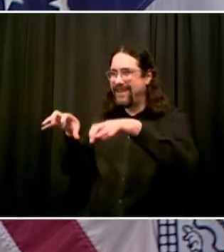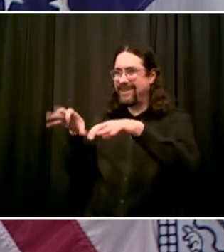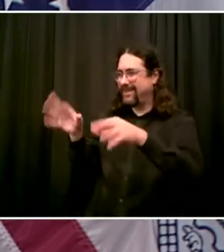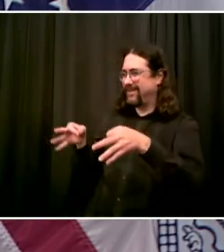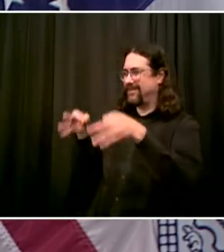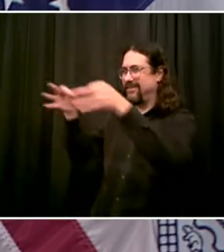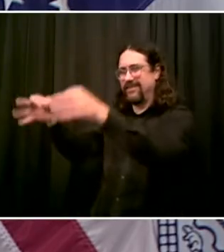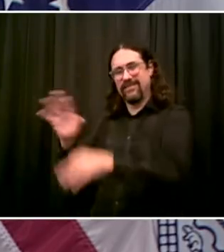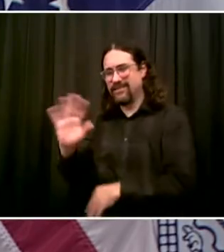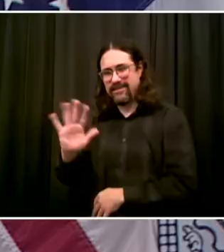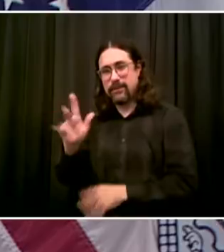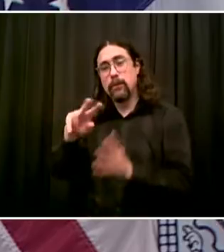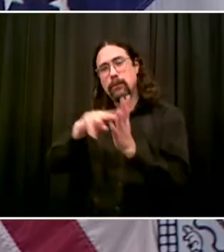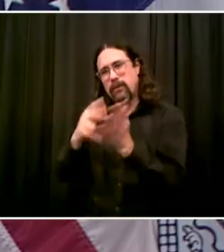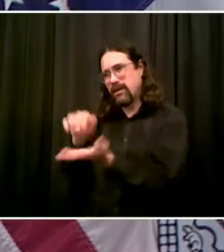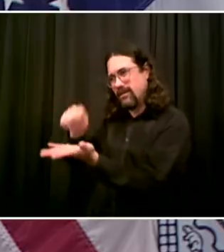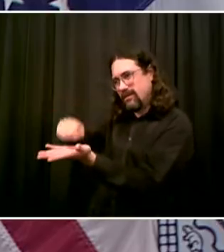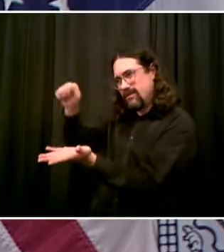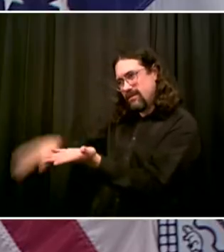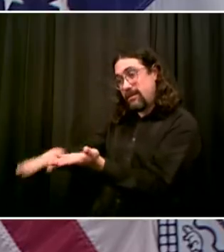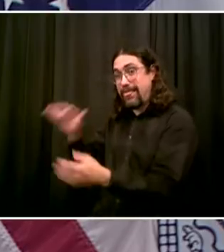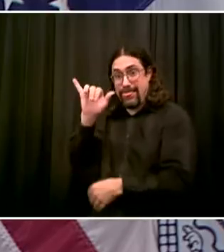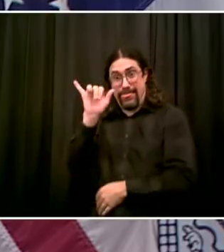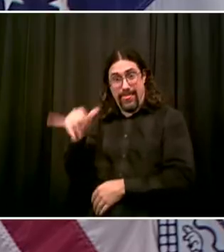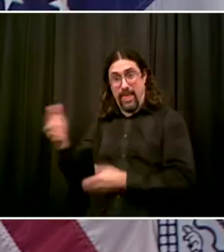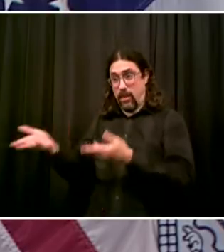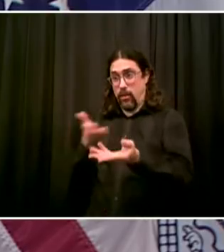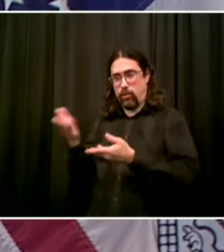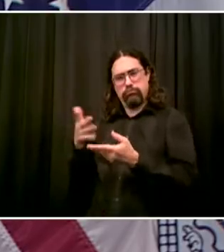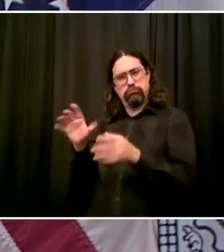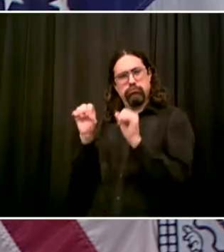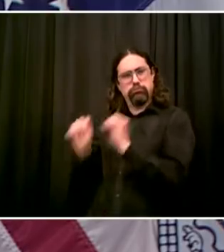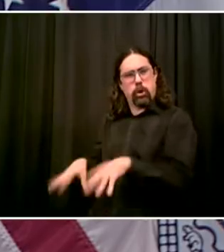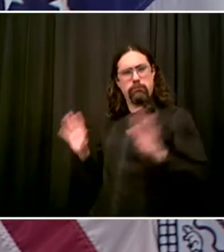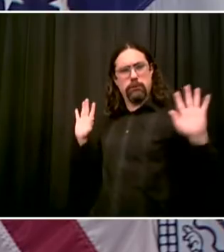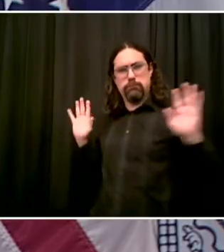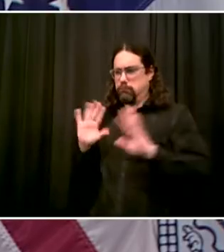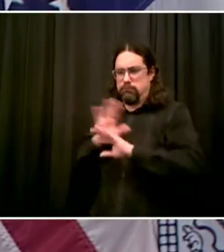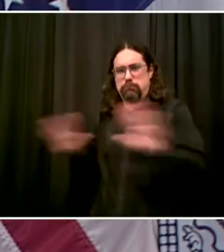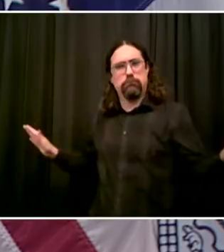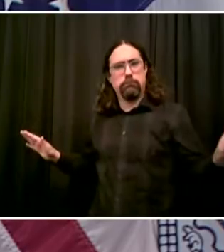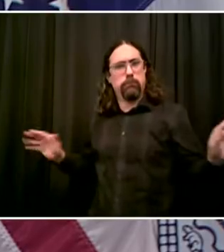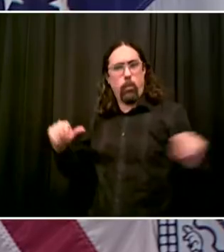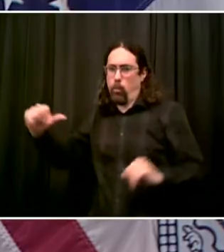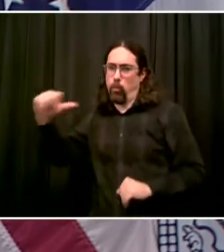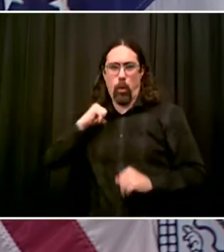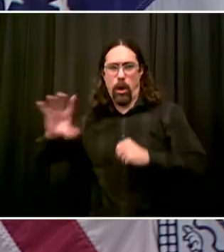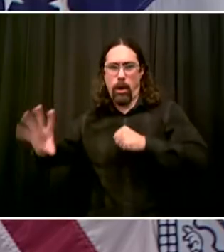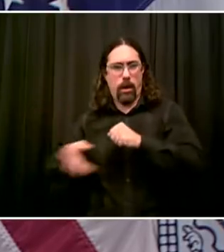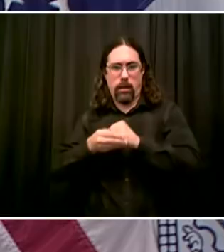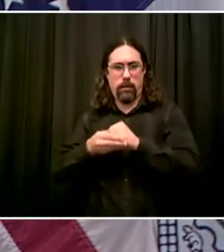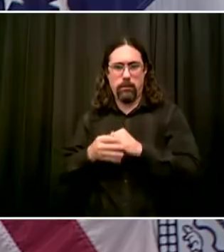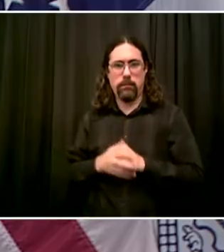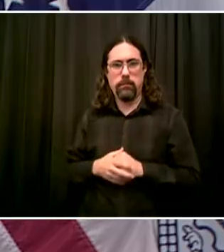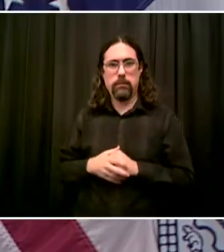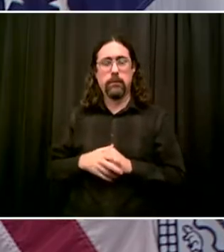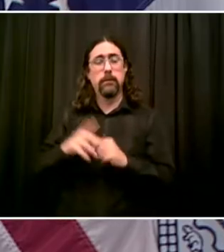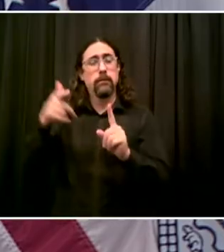A HEADCOUNT REDUCTION AND NOT A HIRING FREEZE. WE EAR TALKING A HEADCOUNT REDUCTION. WE AREAB LTE O